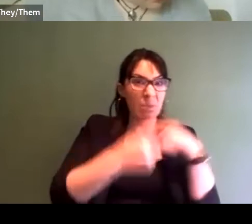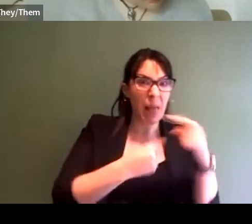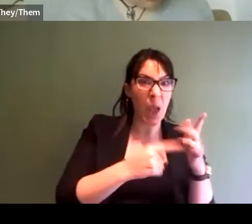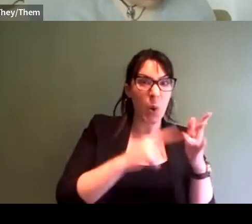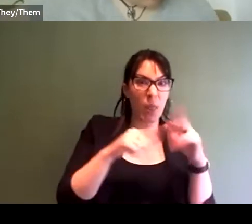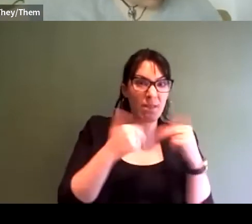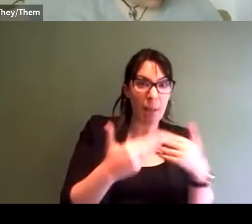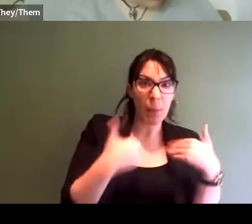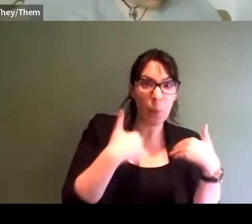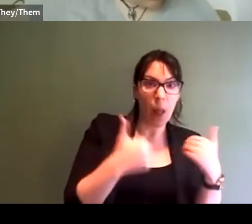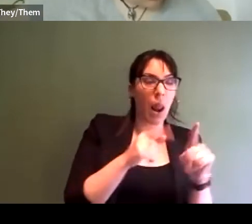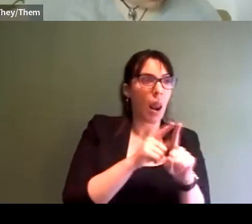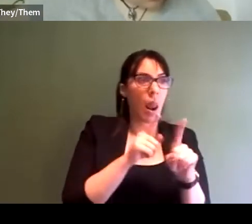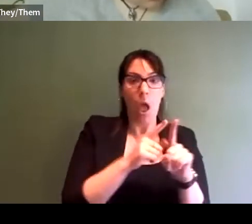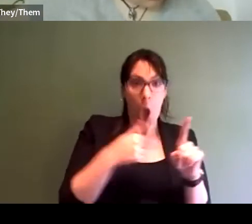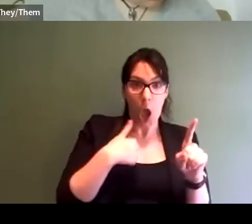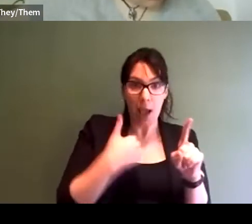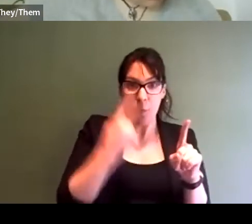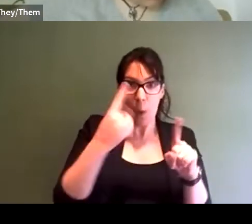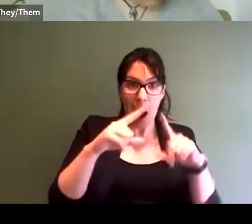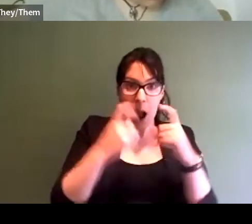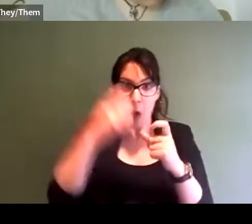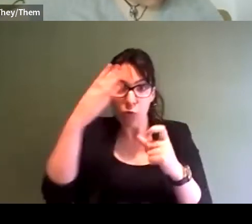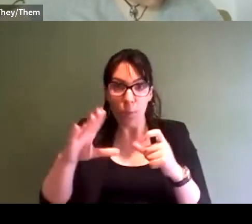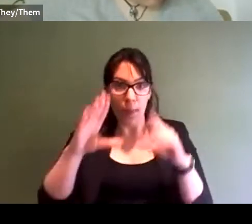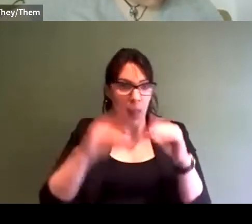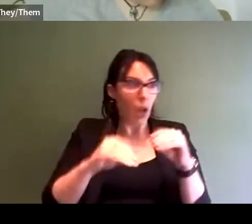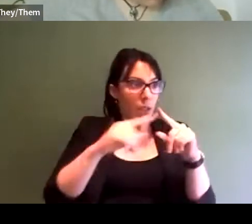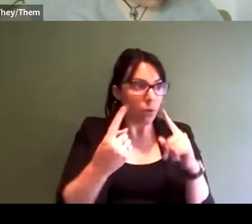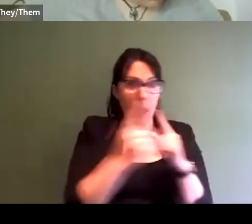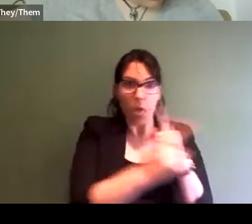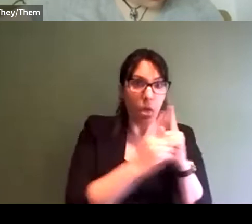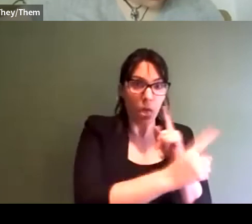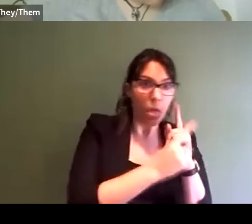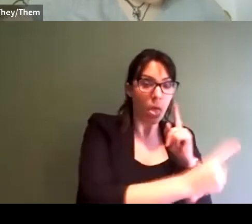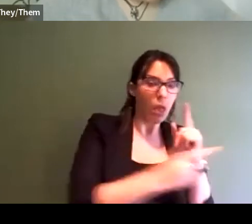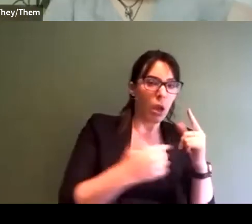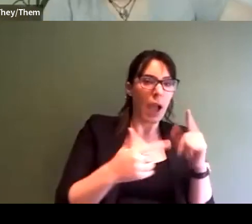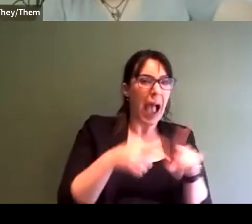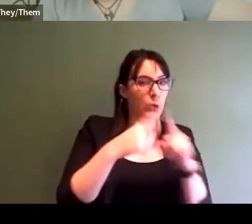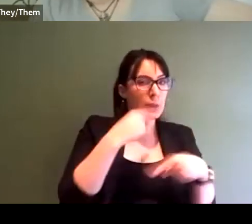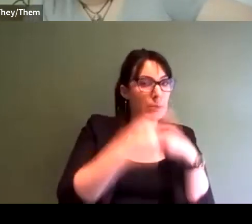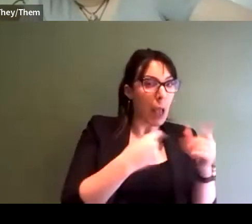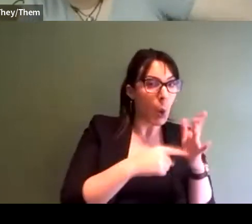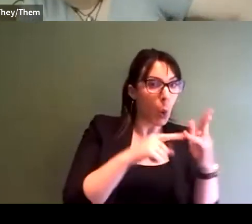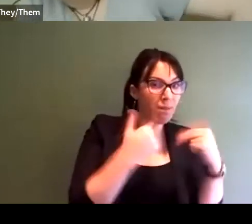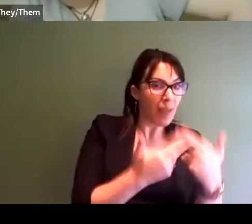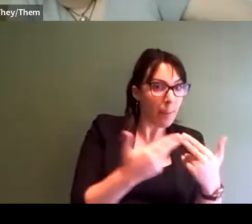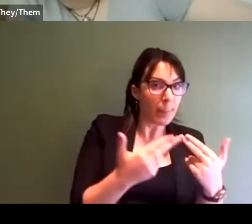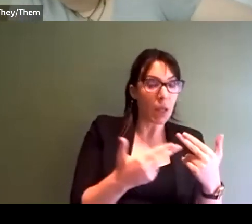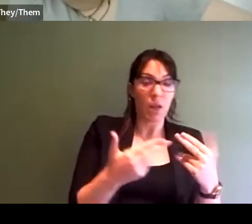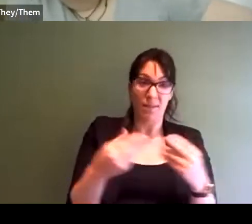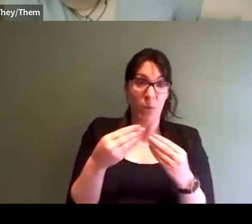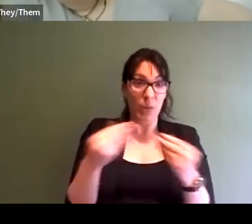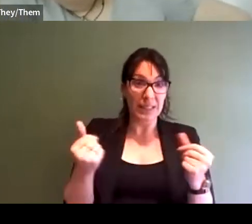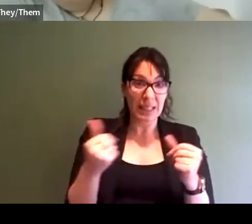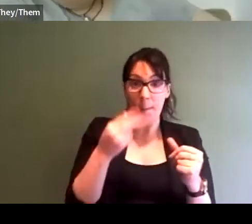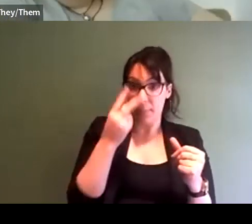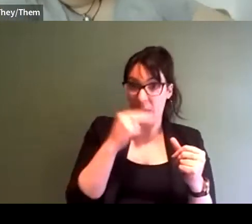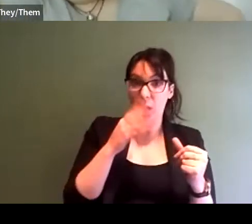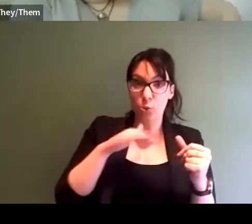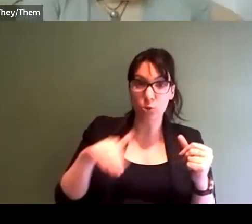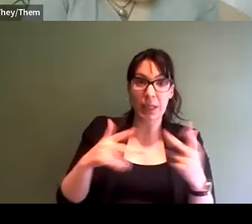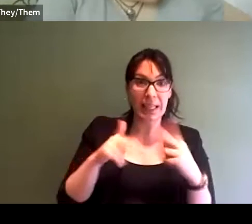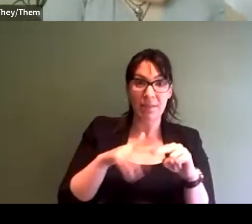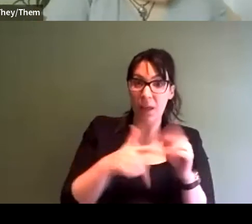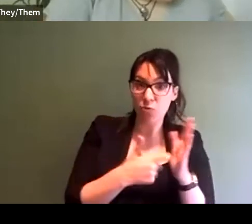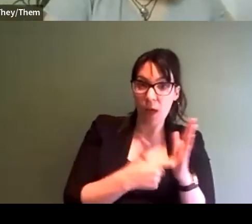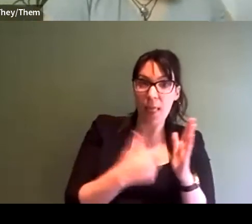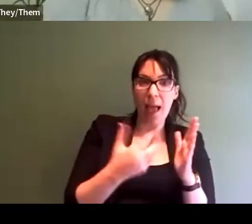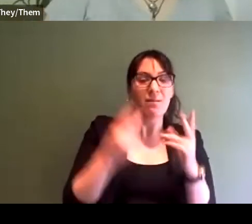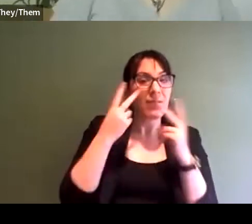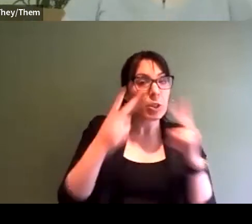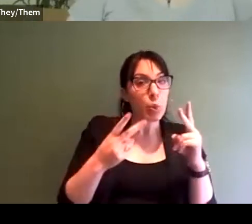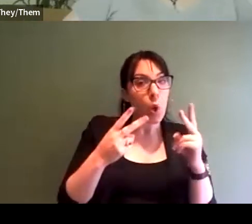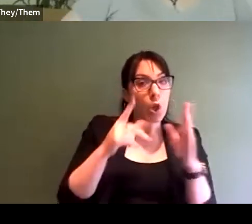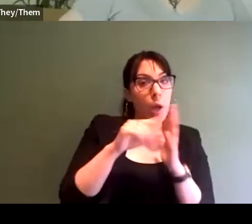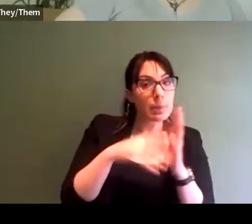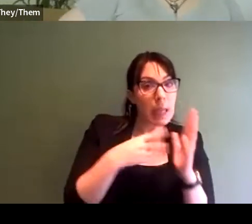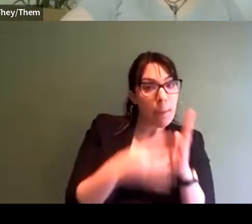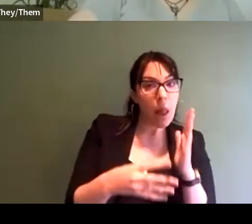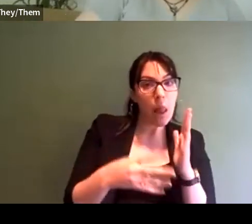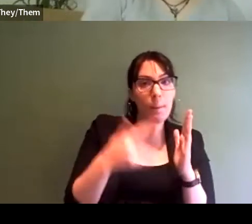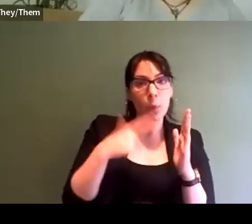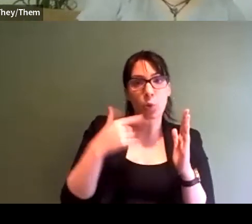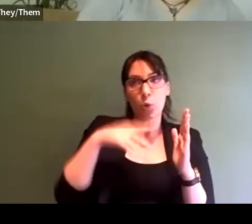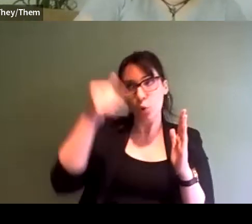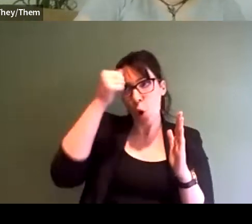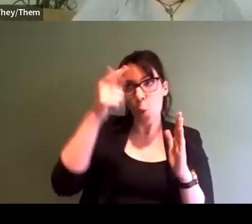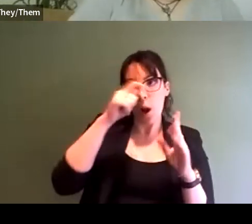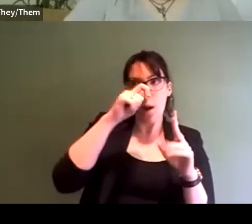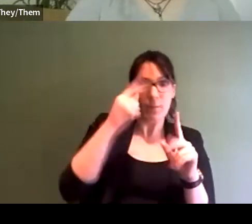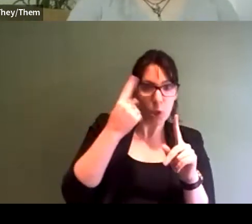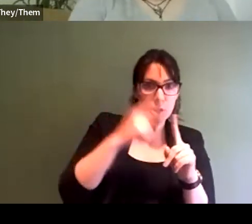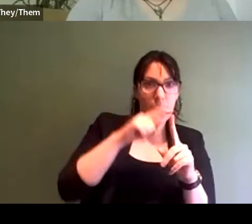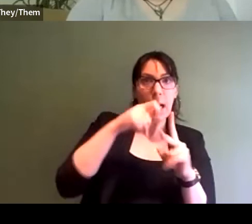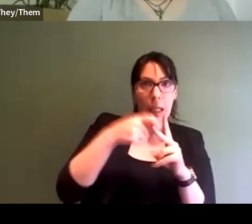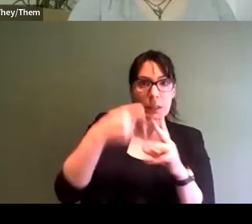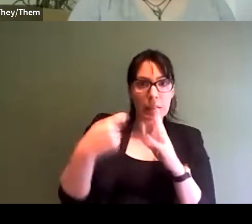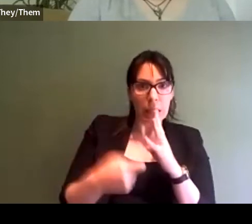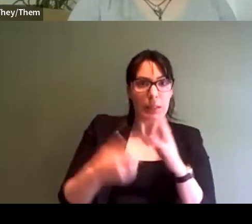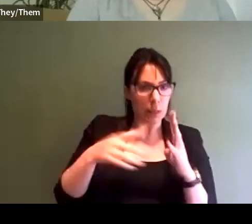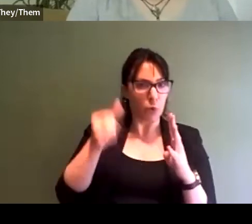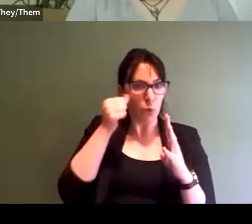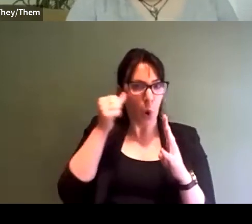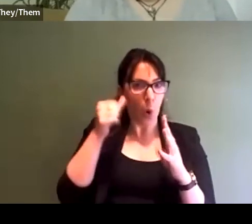And that complexity, both in two people who need for young children who need to understand what's going to happen next may need a visual timetable. Yeah, or just even because it's very specialist again, from my experience working specialist specialist